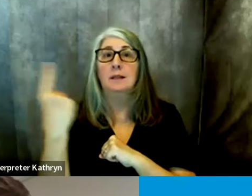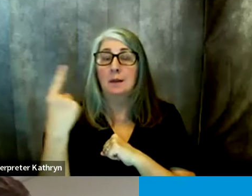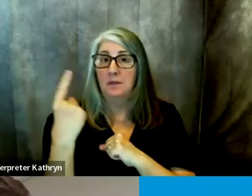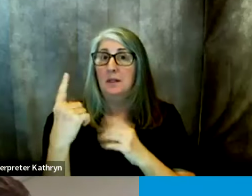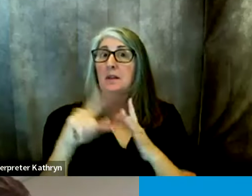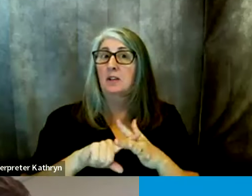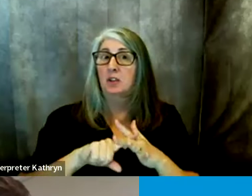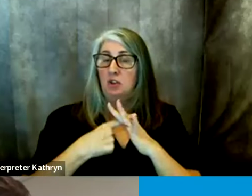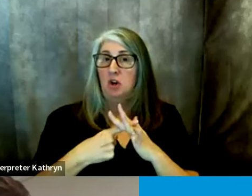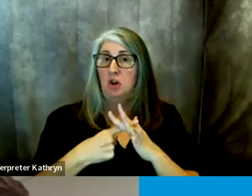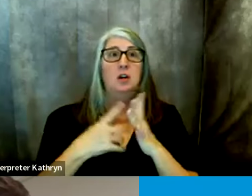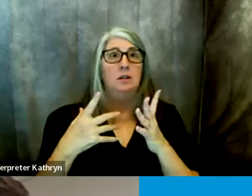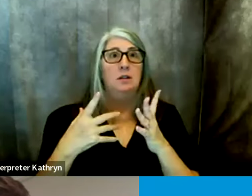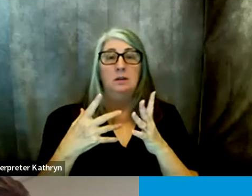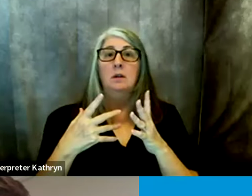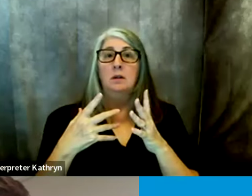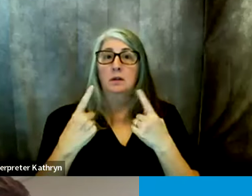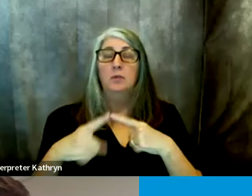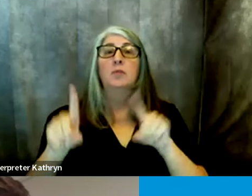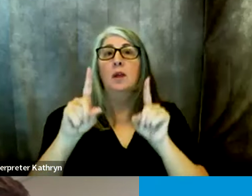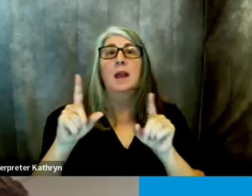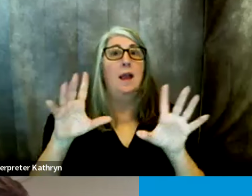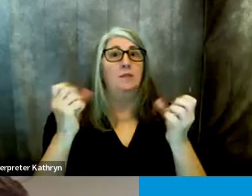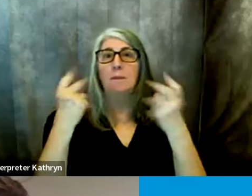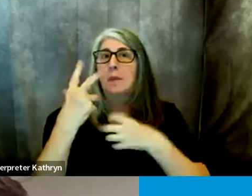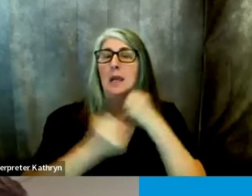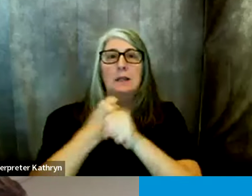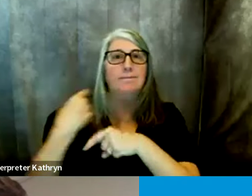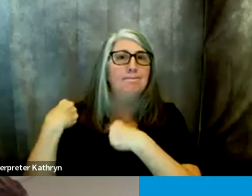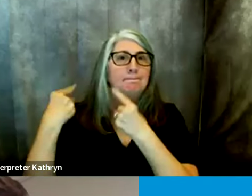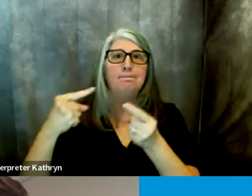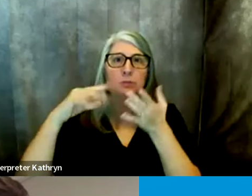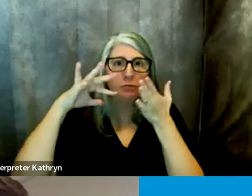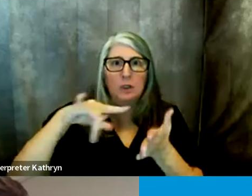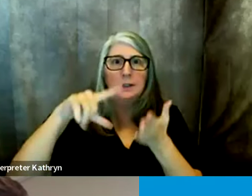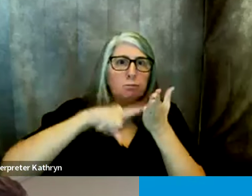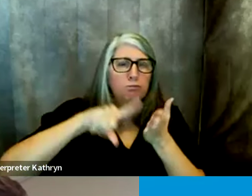after years and years of study. But I would first like to thank our audience for coming today.